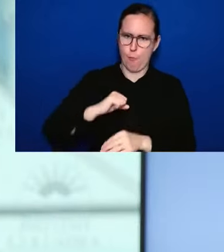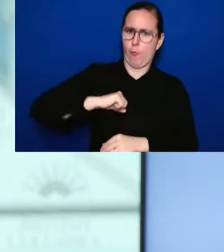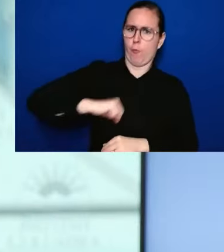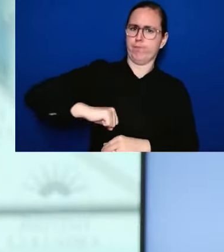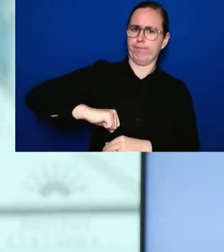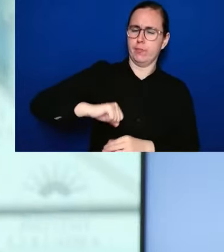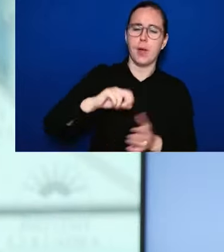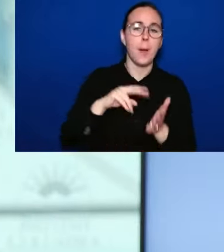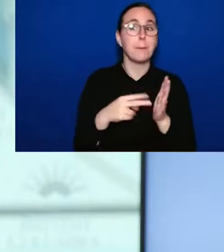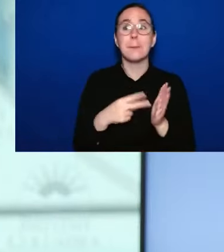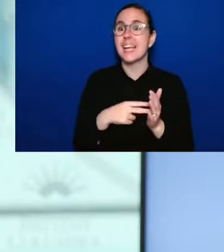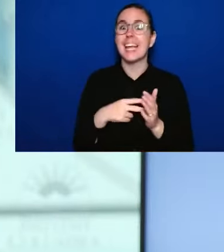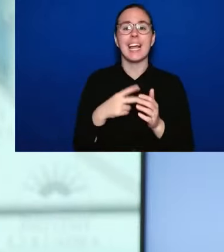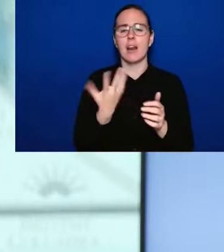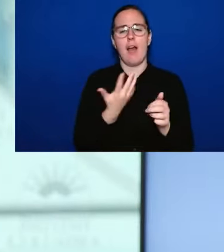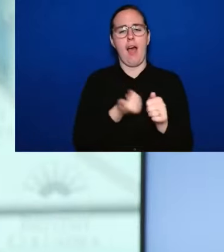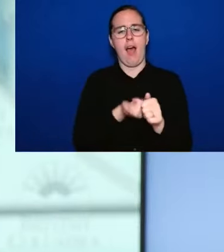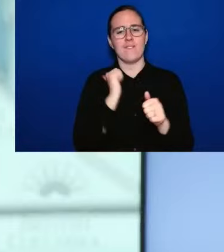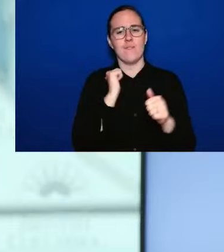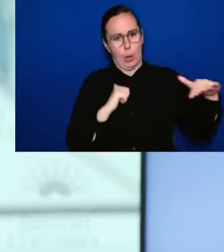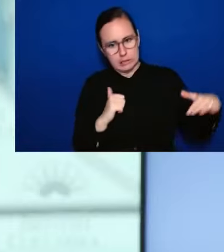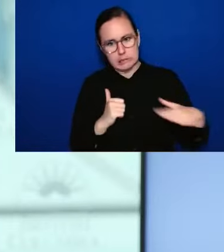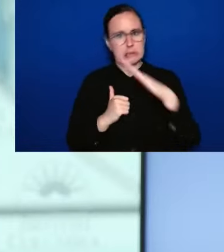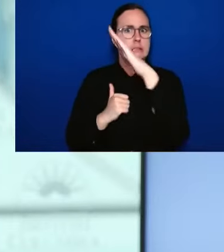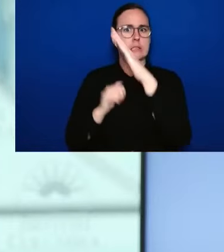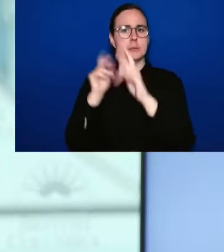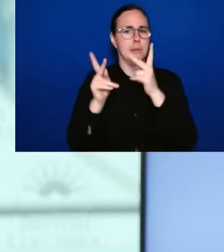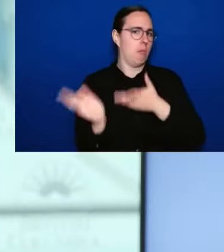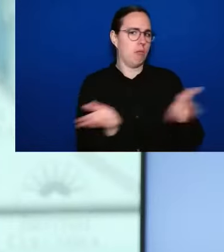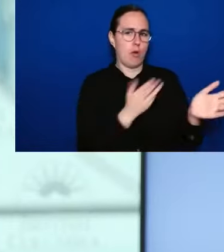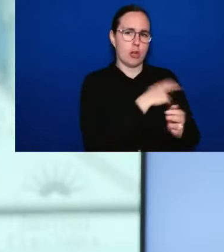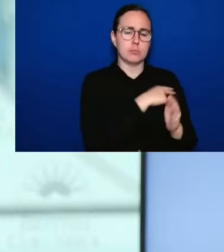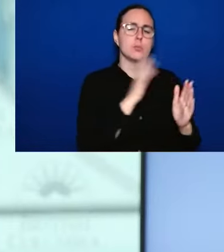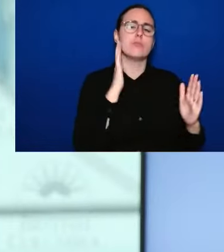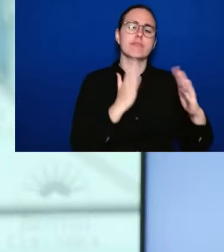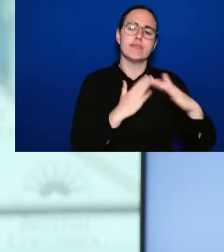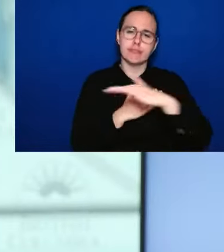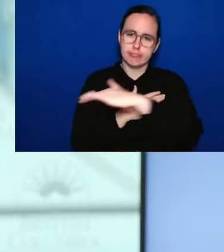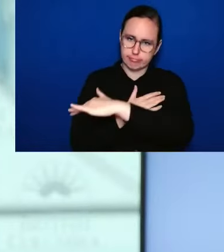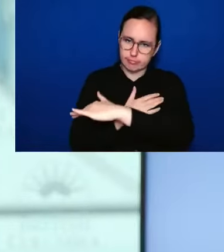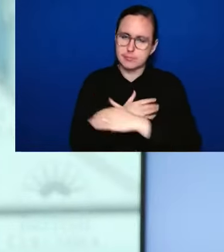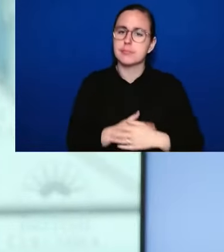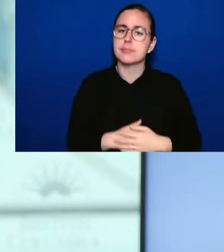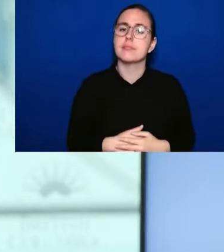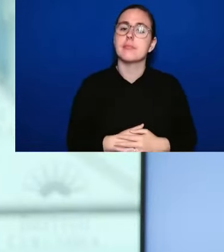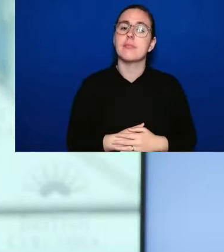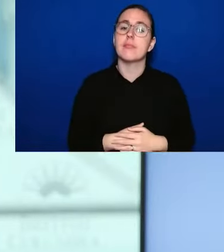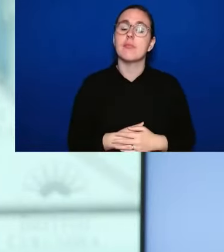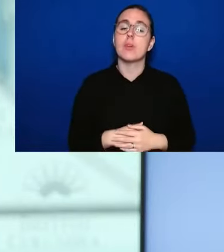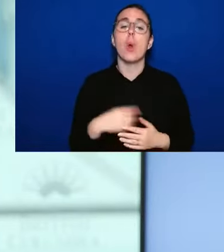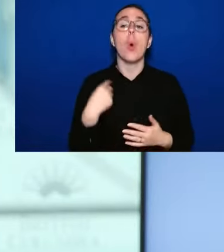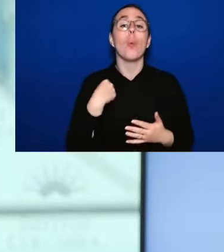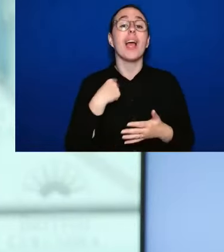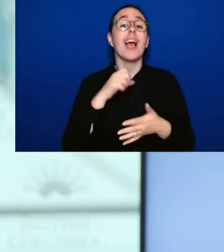presented is a possibility a scenario that we can plan to.